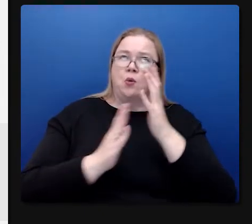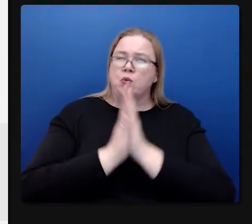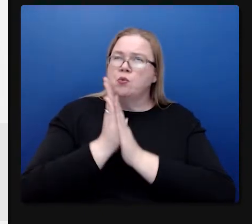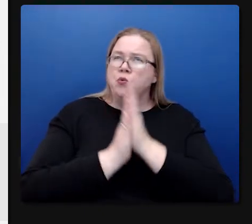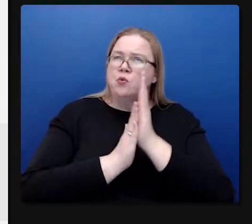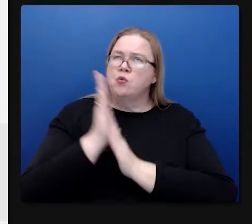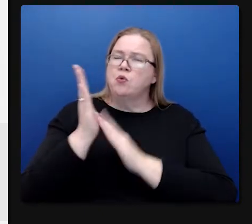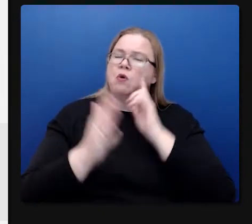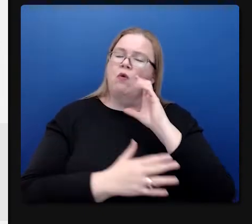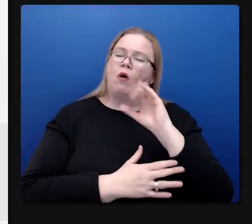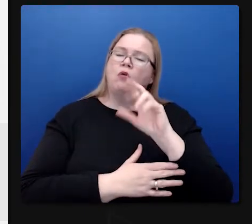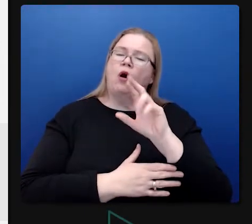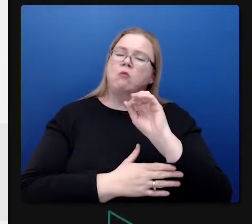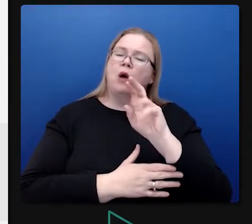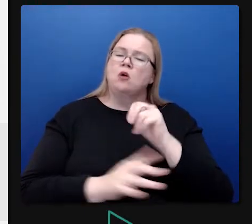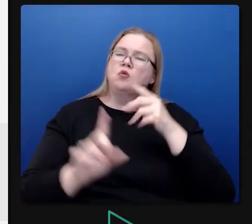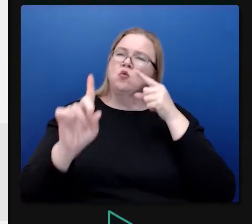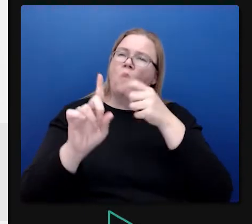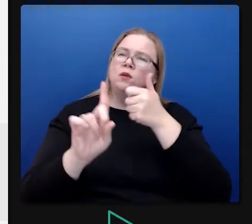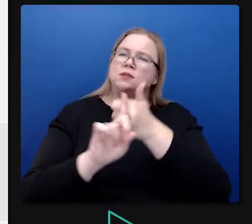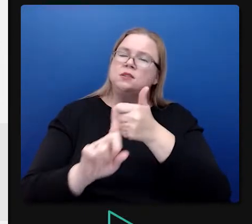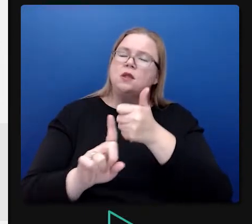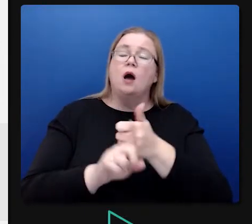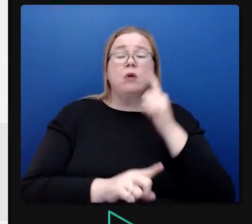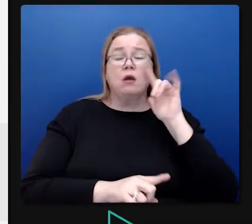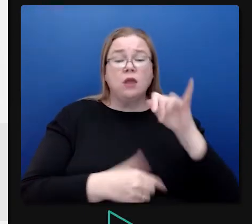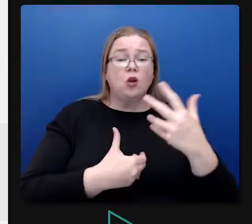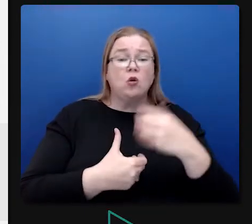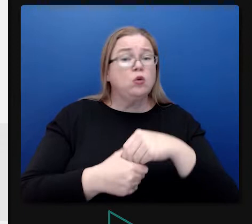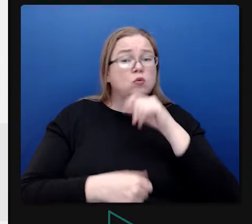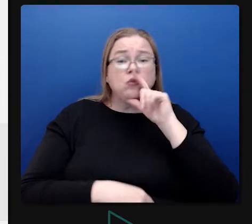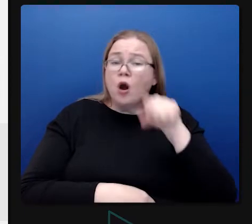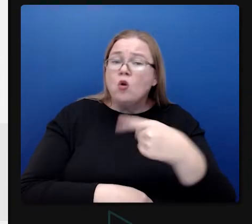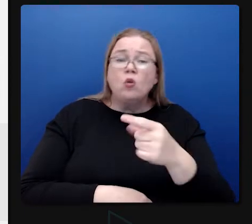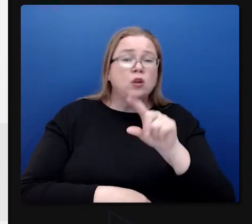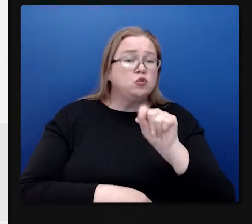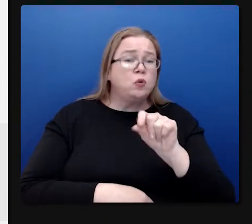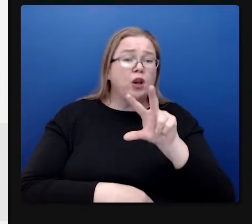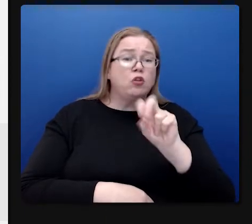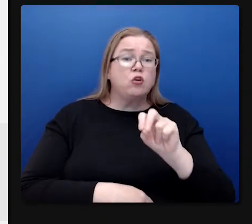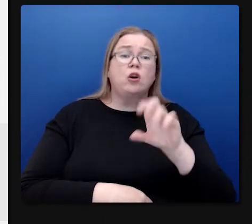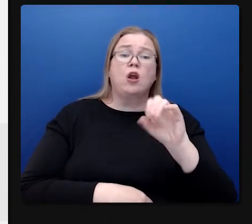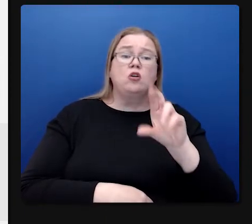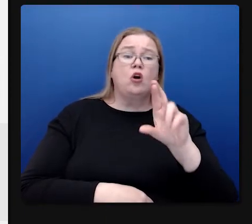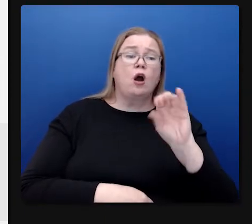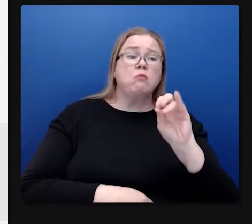of the carbon goals in particular, 'cause that includes not just by 2030 being carbon negative,